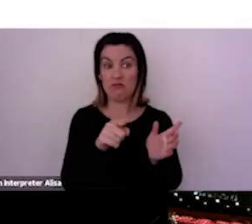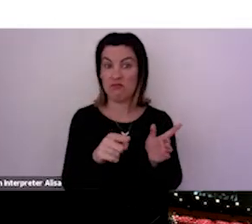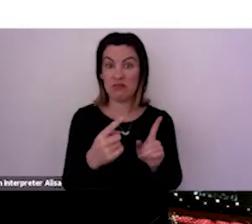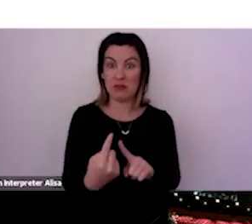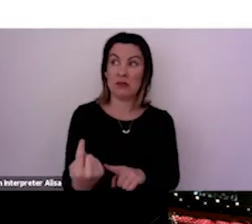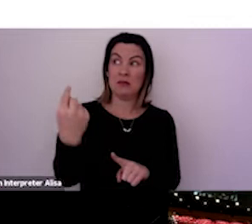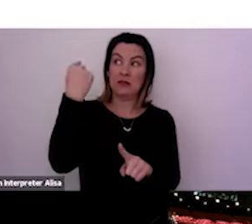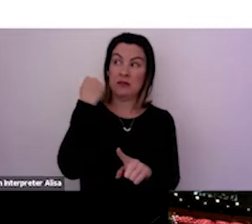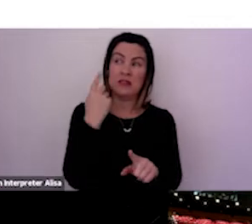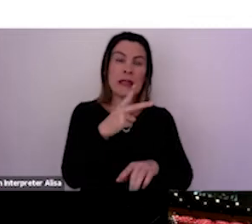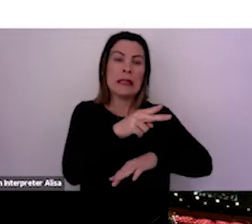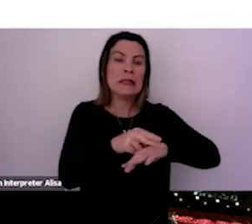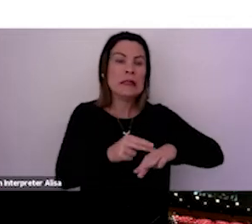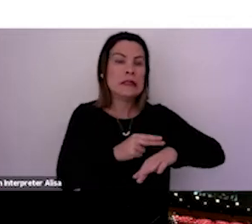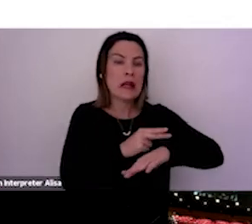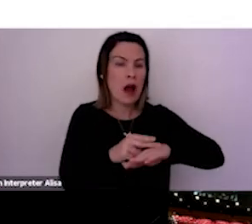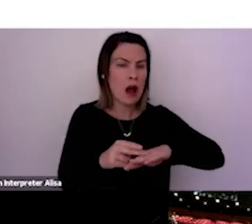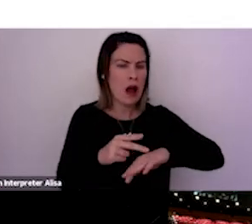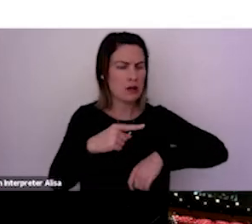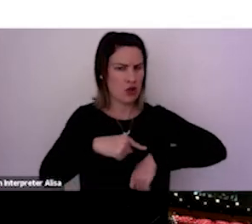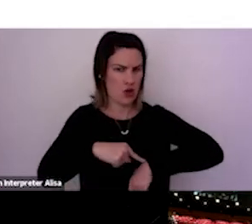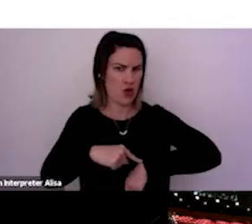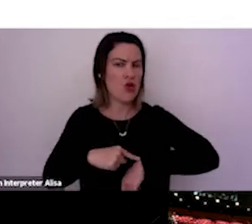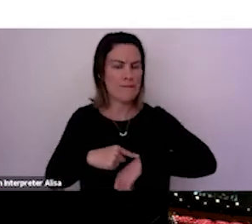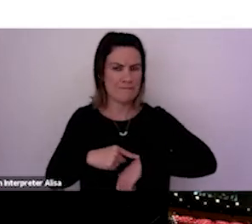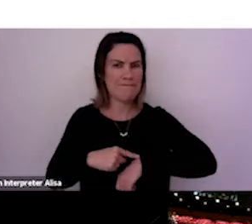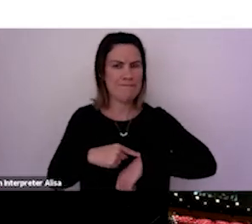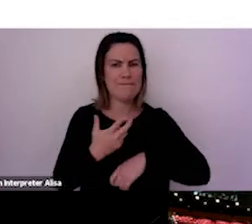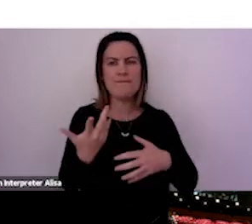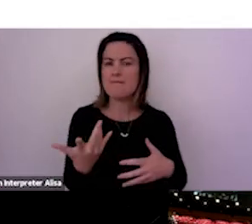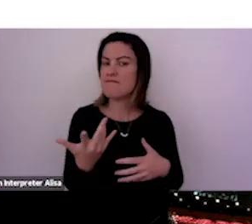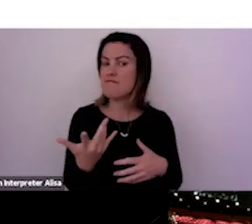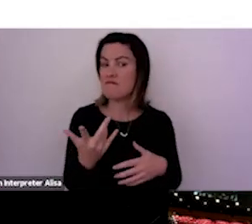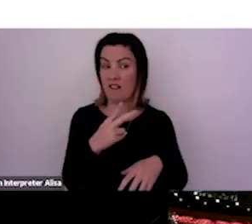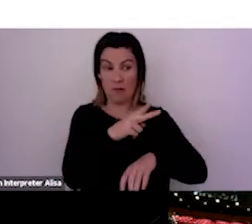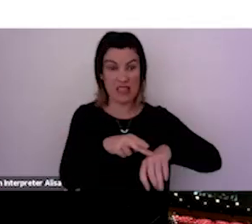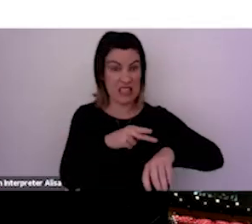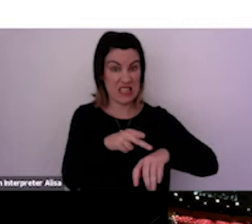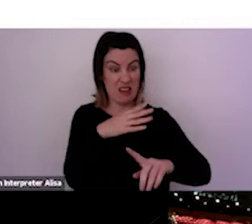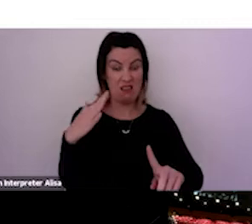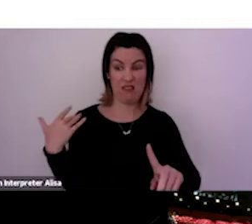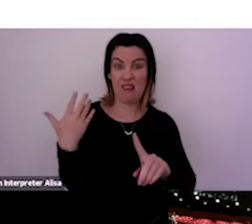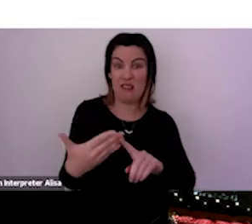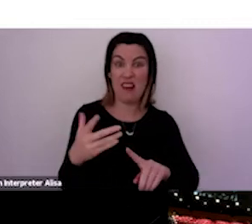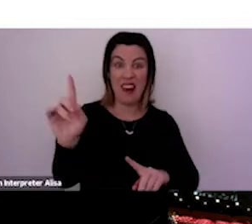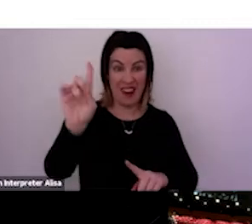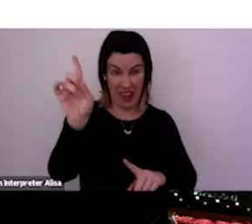Easter, so since Easter we know that at least a majority in every state and territory have been affected and you